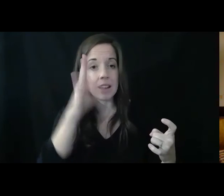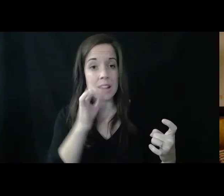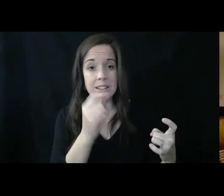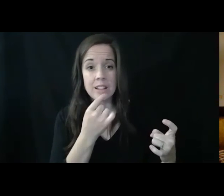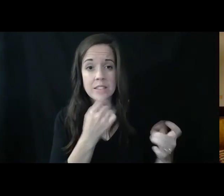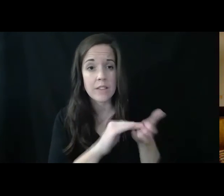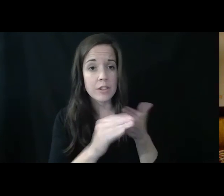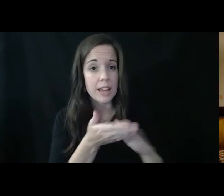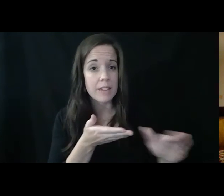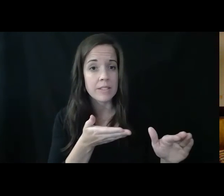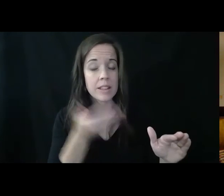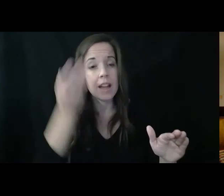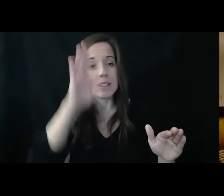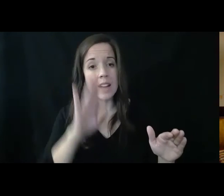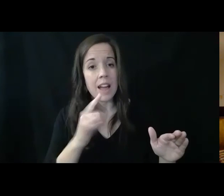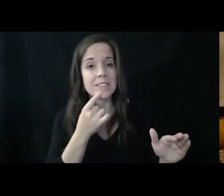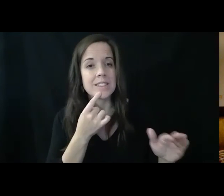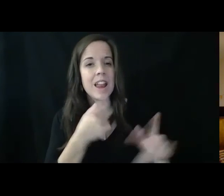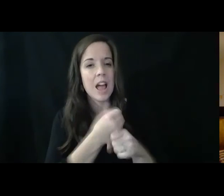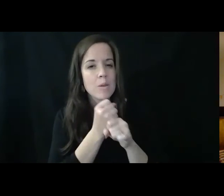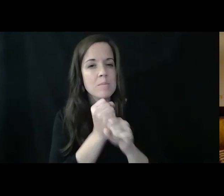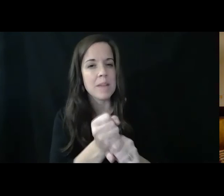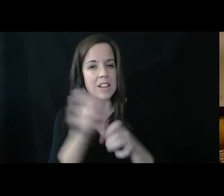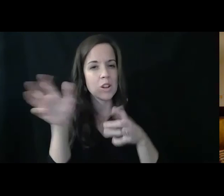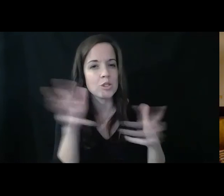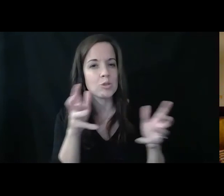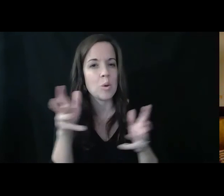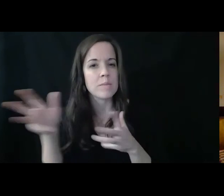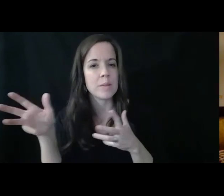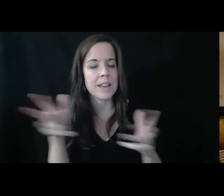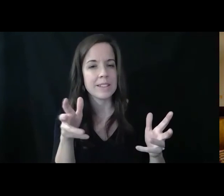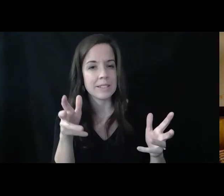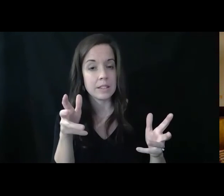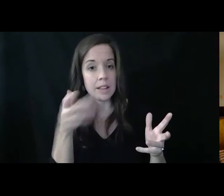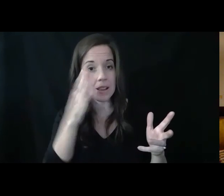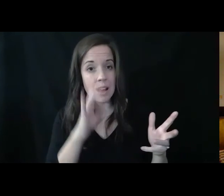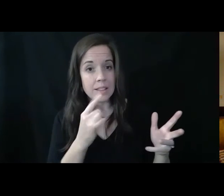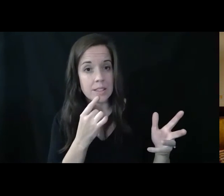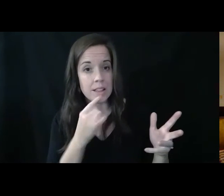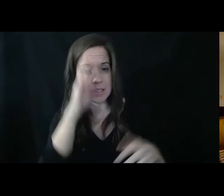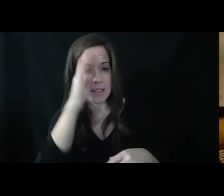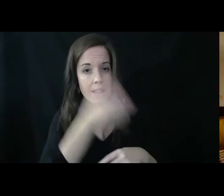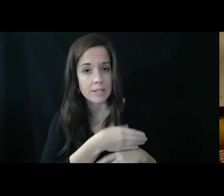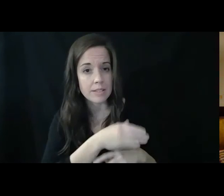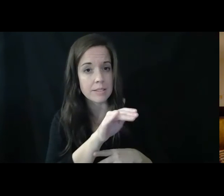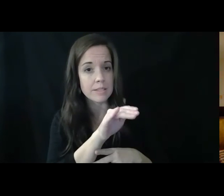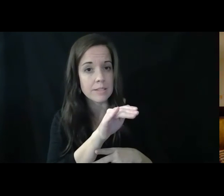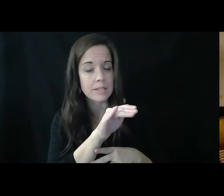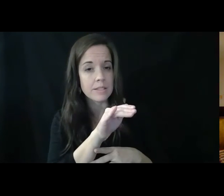And God said, I will make a stormy wind And God said, son, a breath stirring